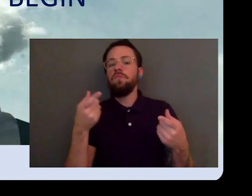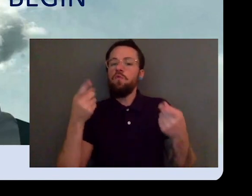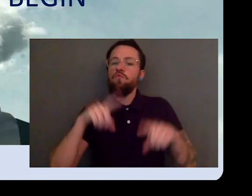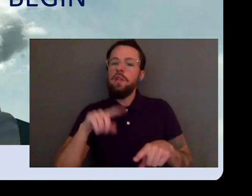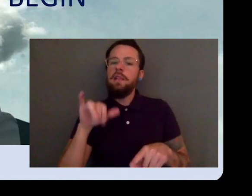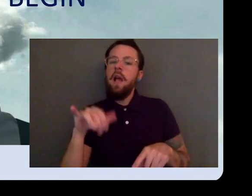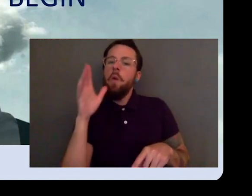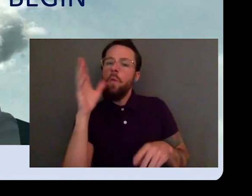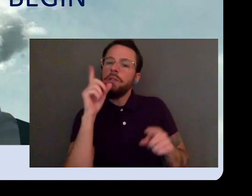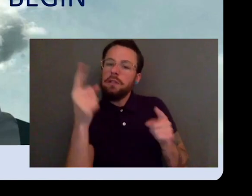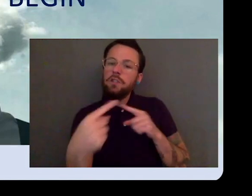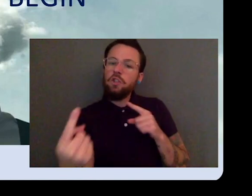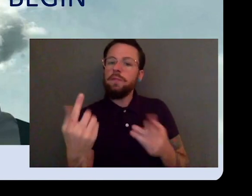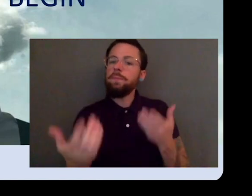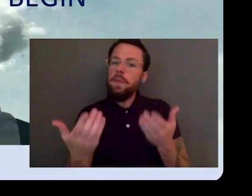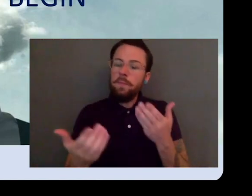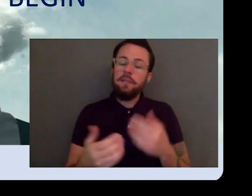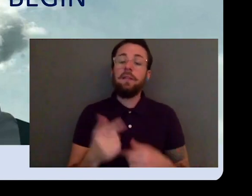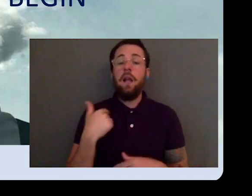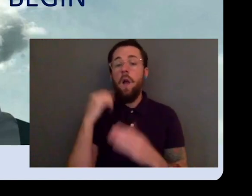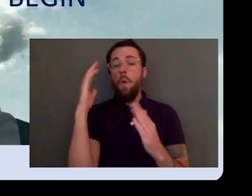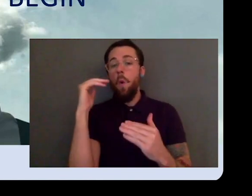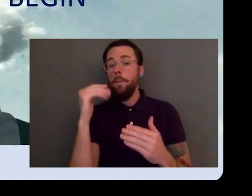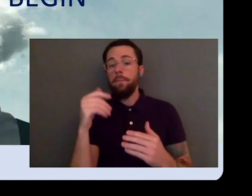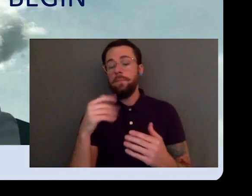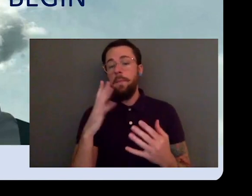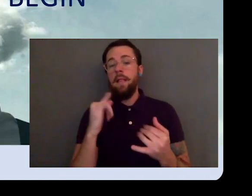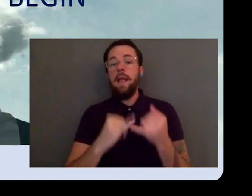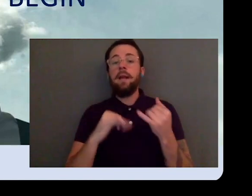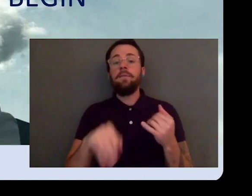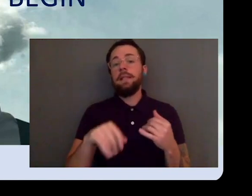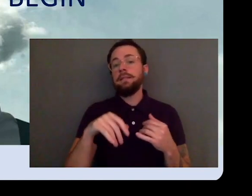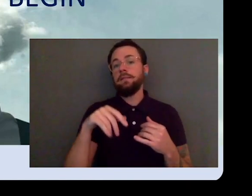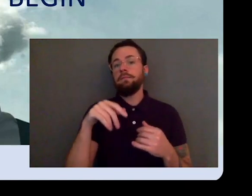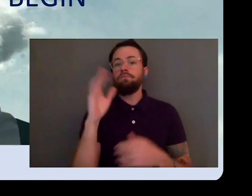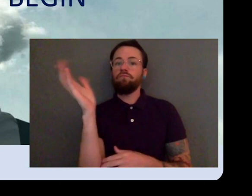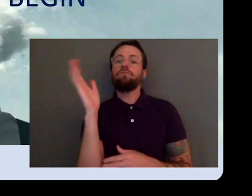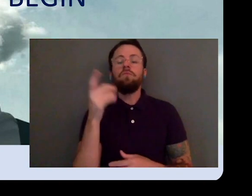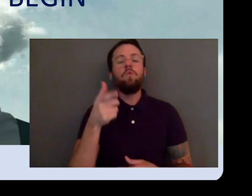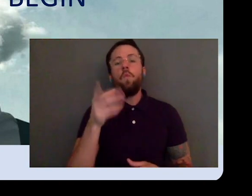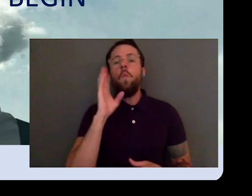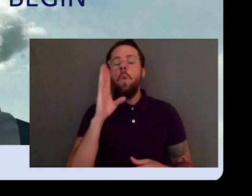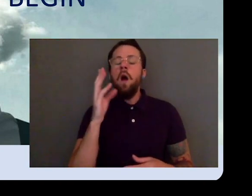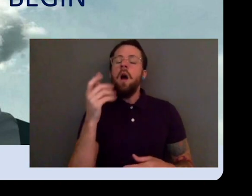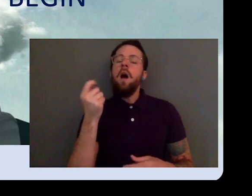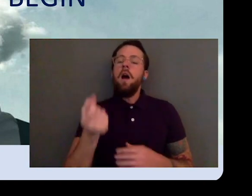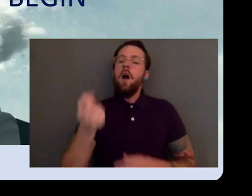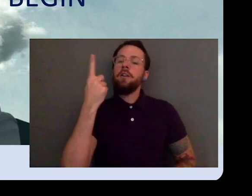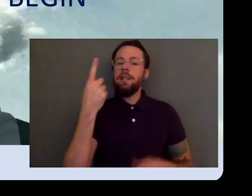We may disagree, but I want us to accept the idea that we disagree and for us to listen